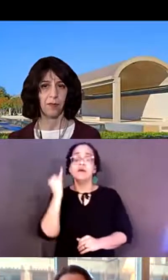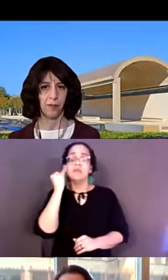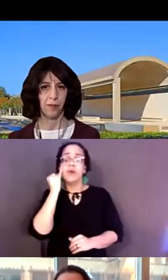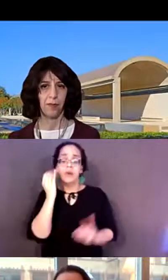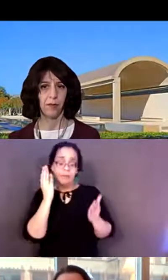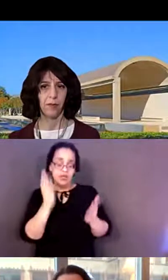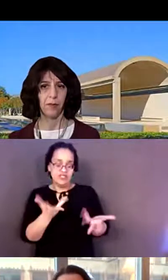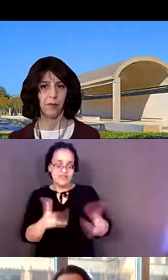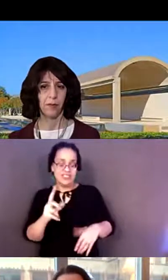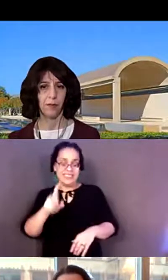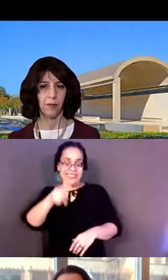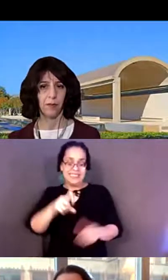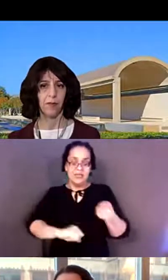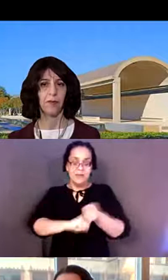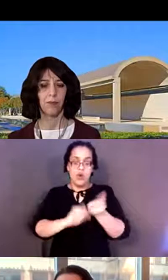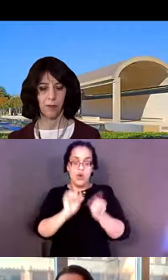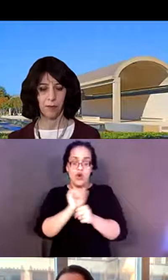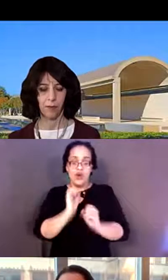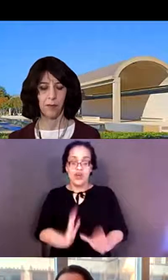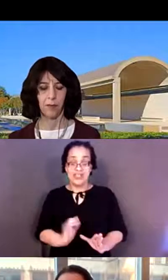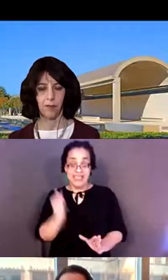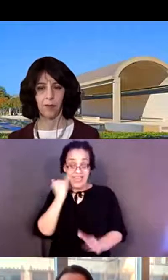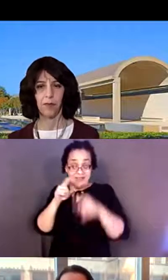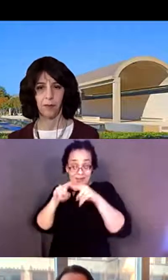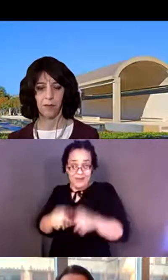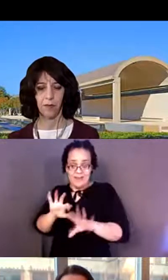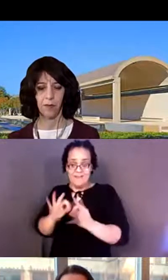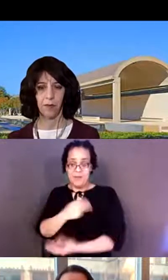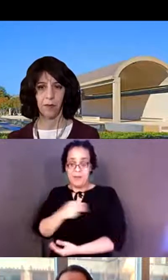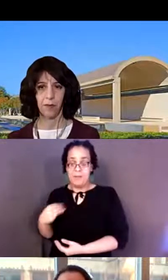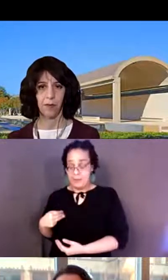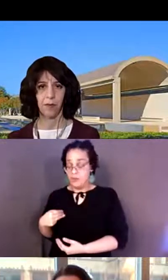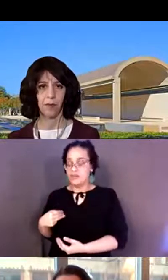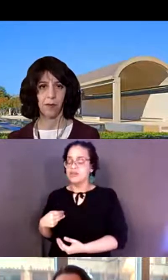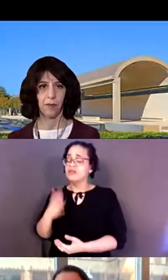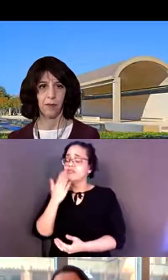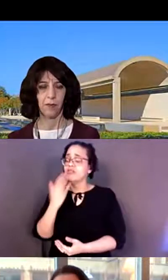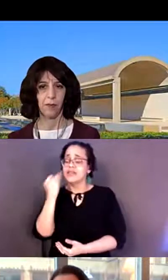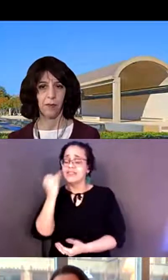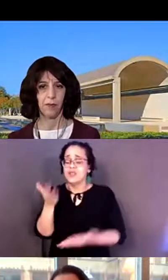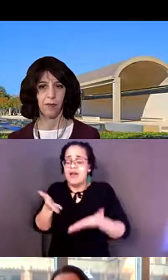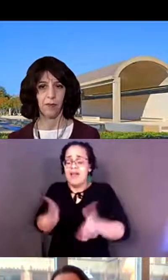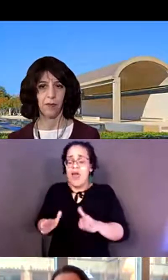frankly family members, it's nice to have that person be able to take a break